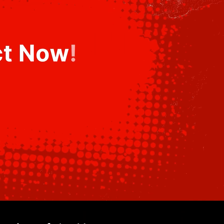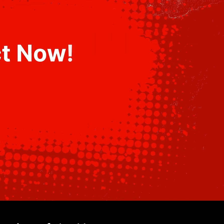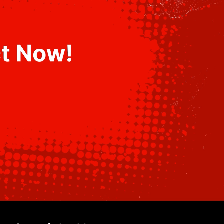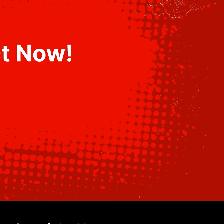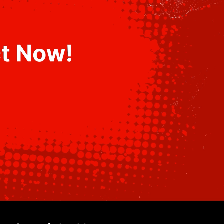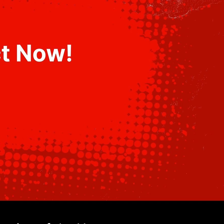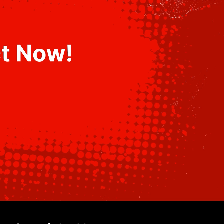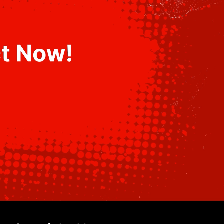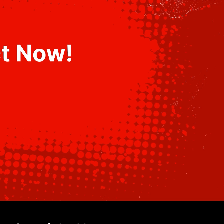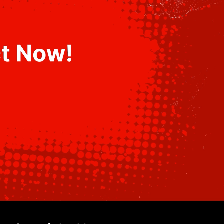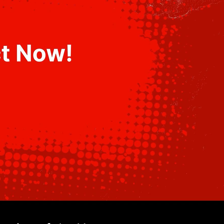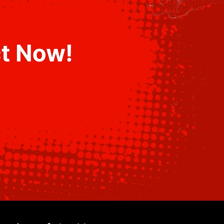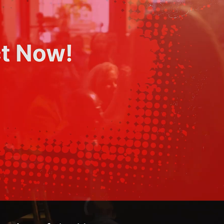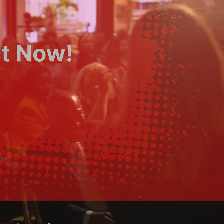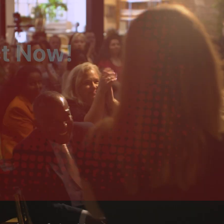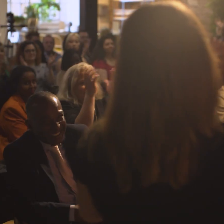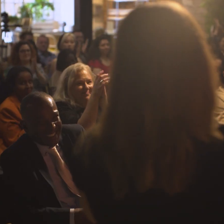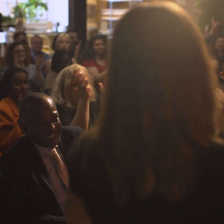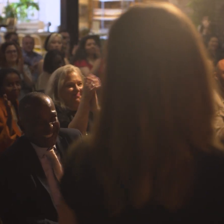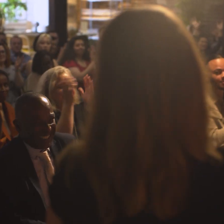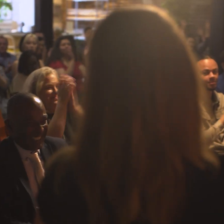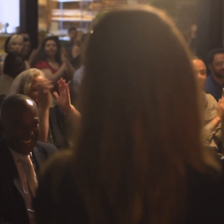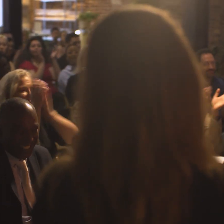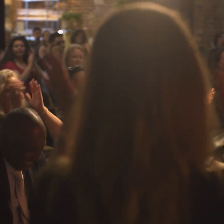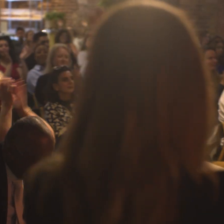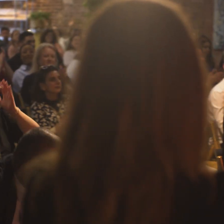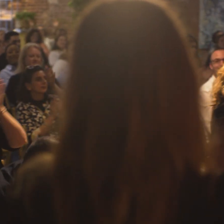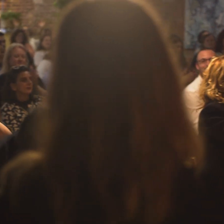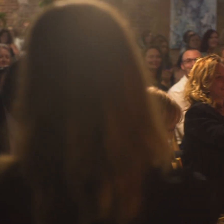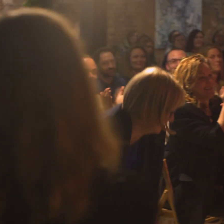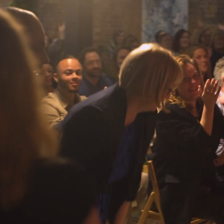Give it up for BSL Act Now!